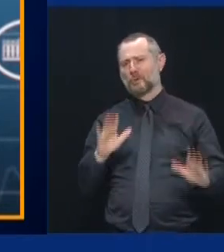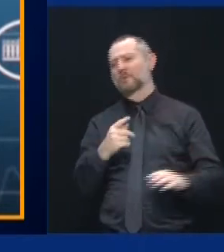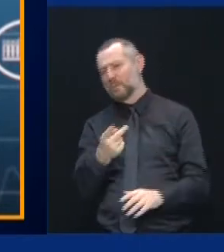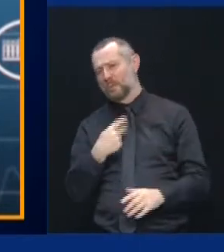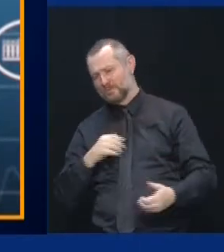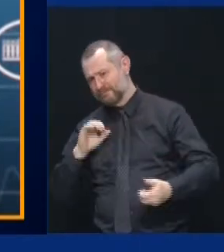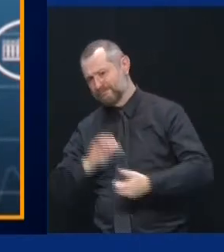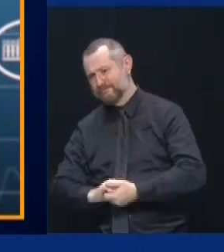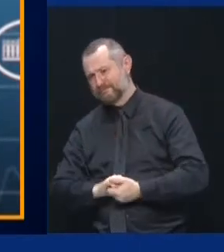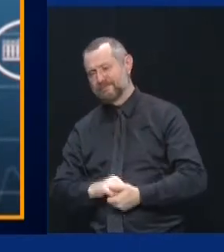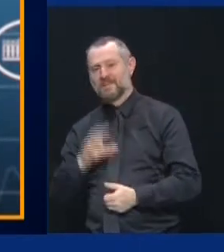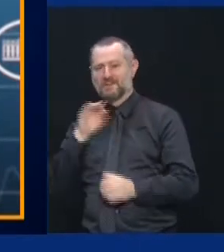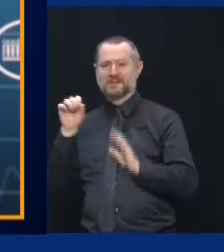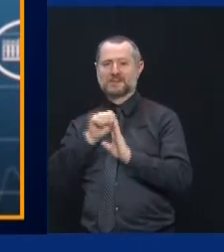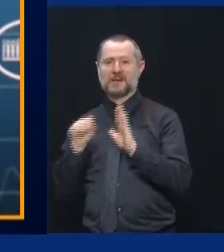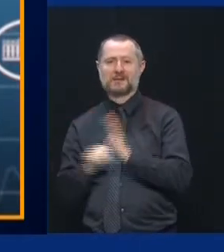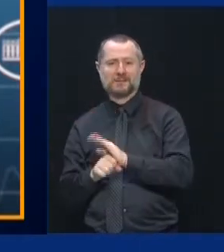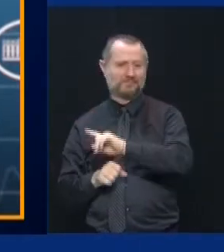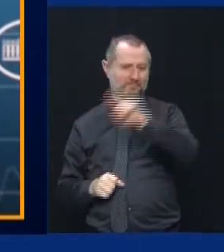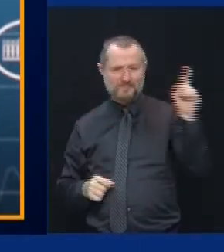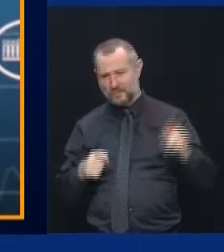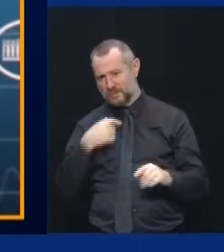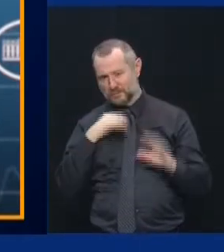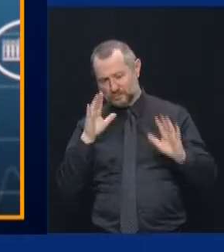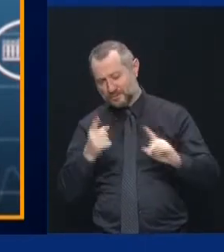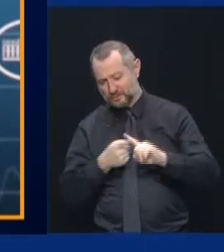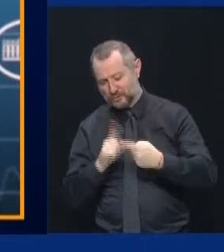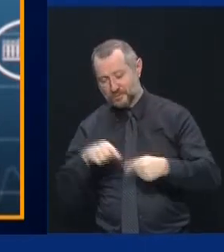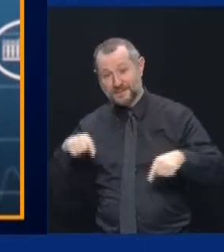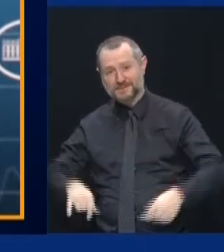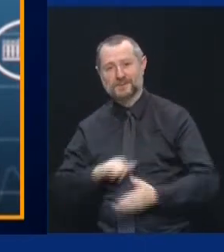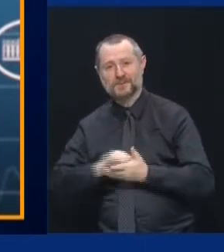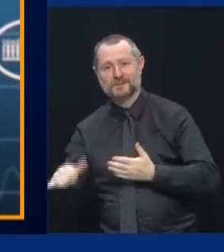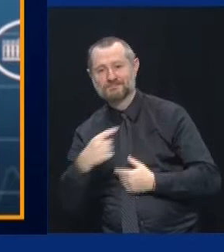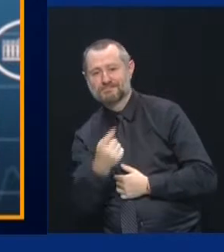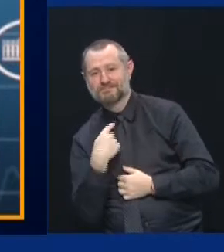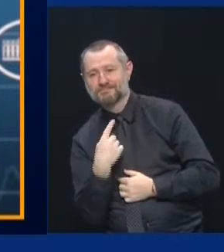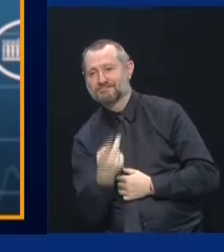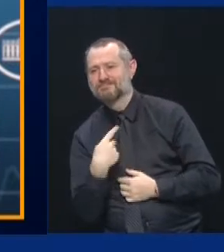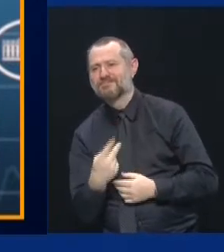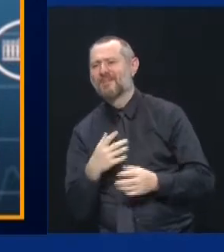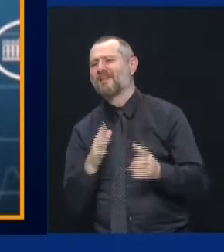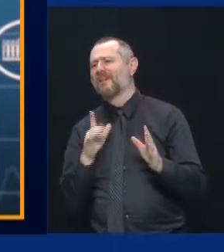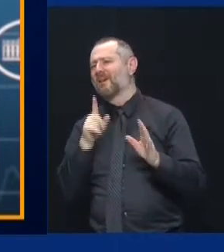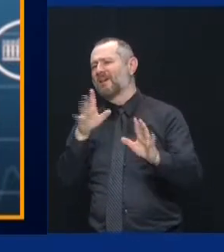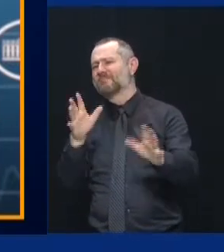MEET. HE'S BEEN A SPECIAL FRIEND TO